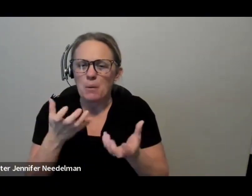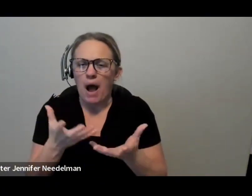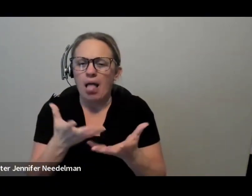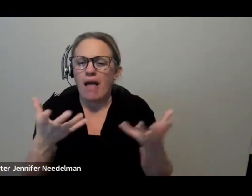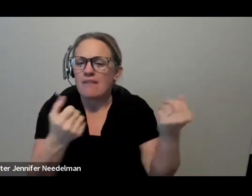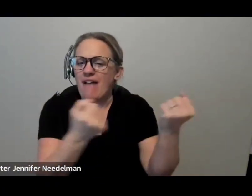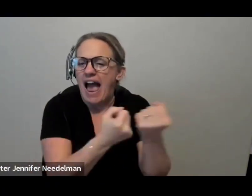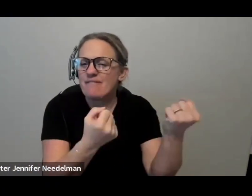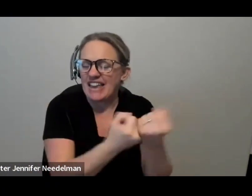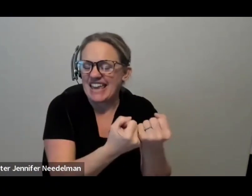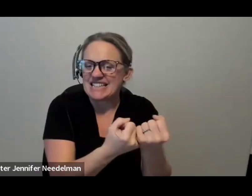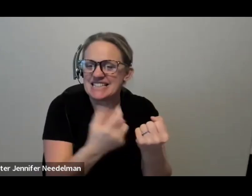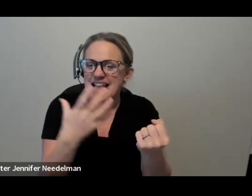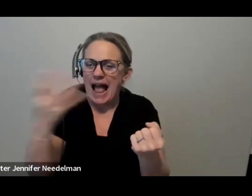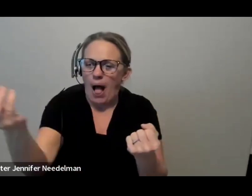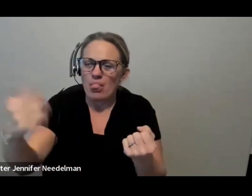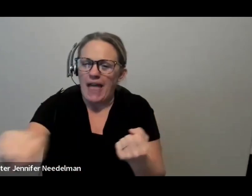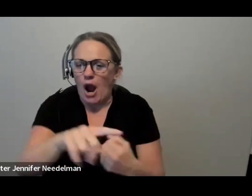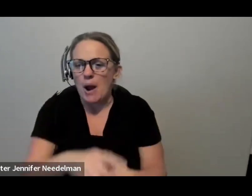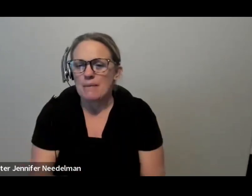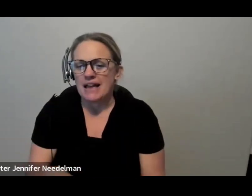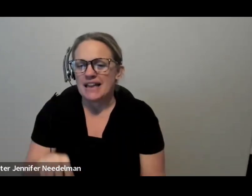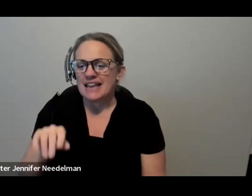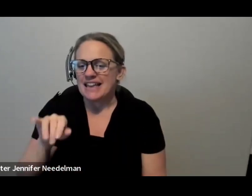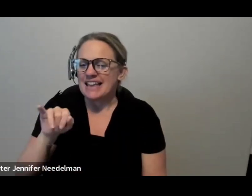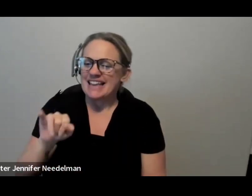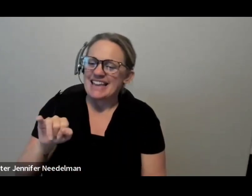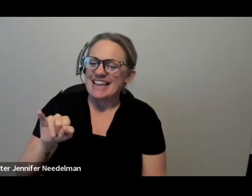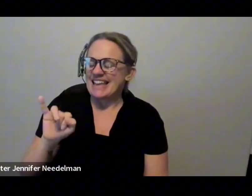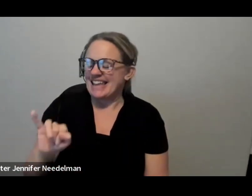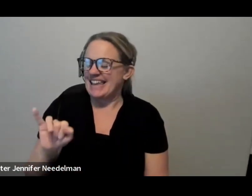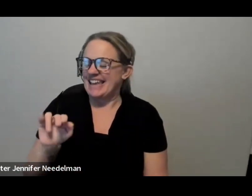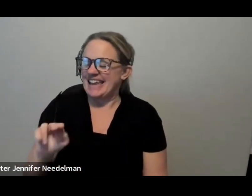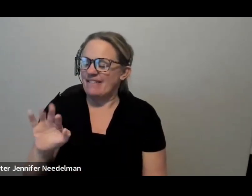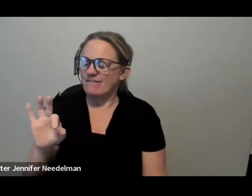but infiltrator might be a spicier word. So I think I like that one